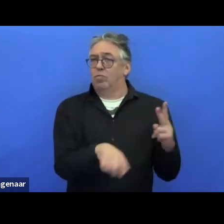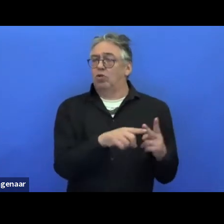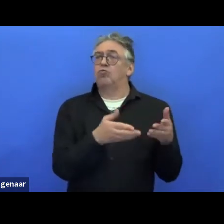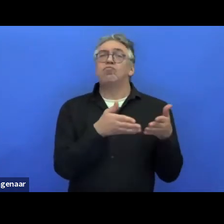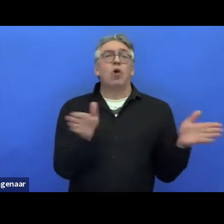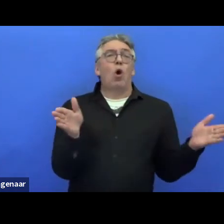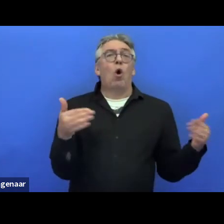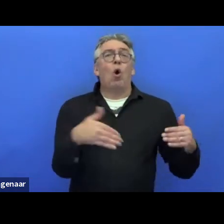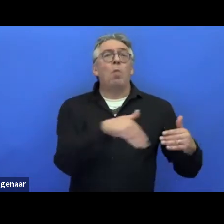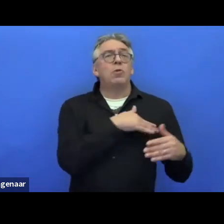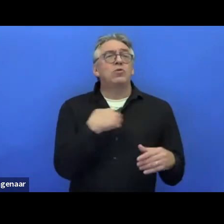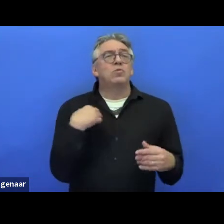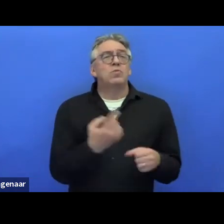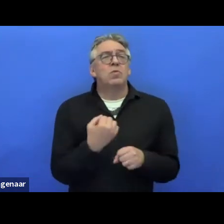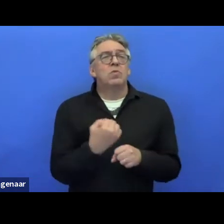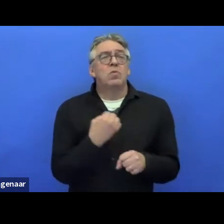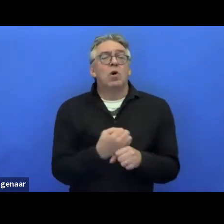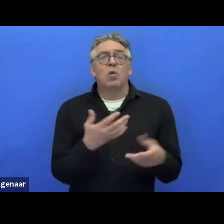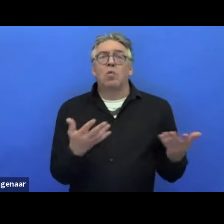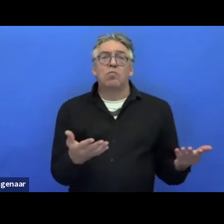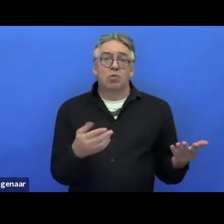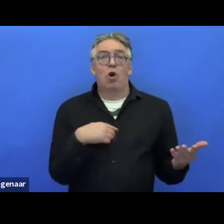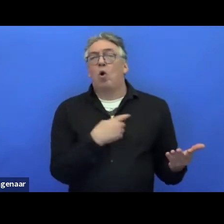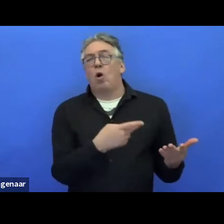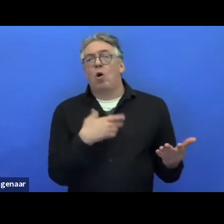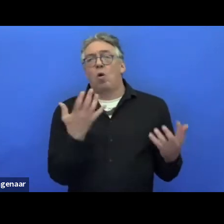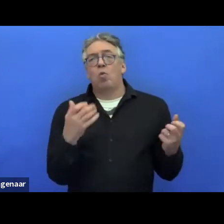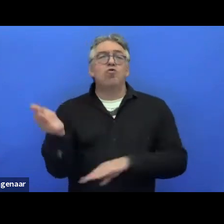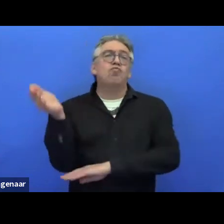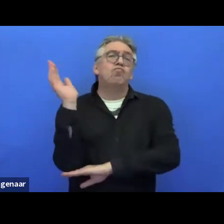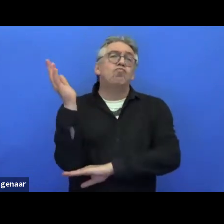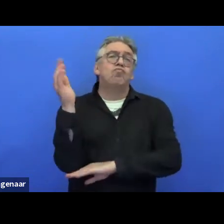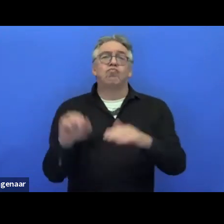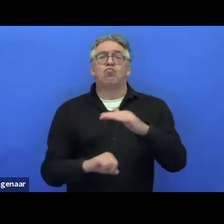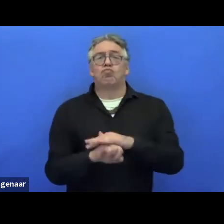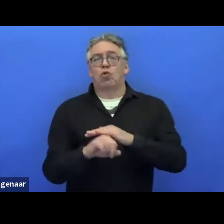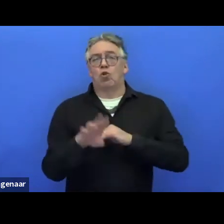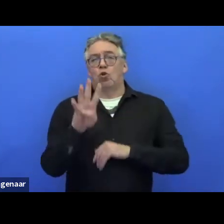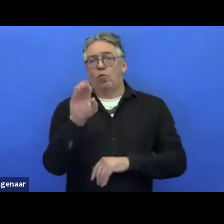We'll try to do it within 30 minutes to leave as much time as possible for your questions.